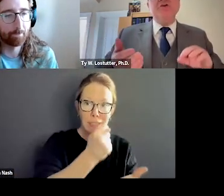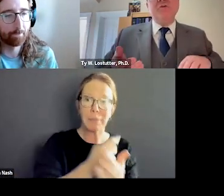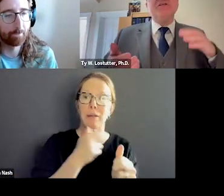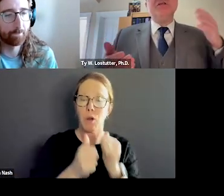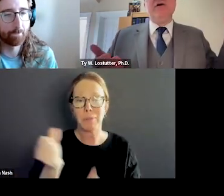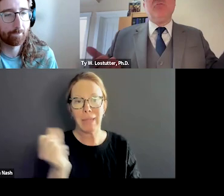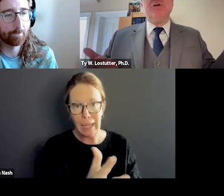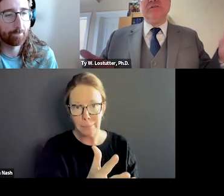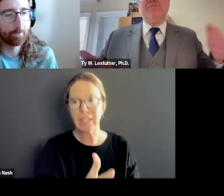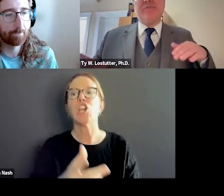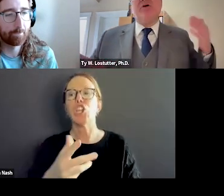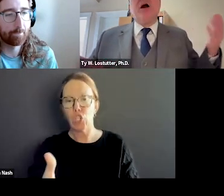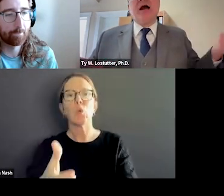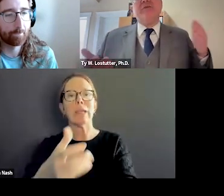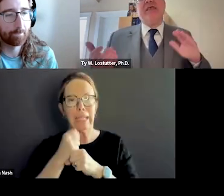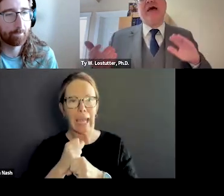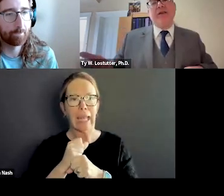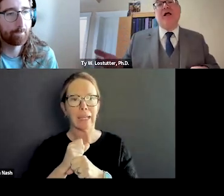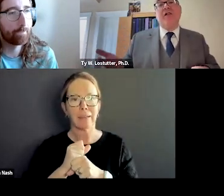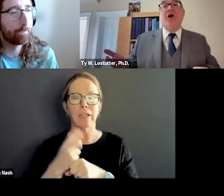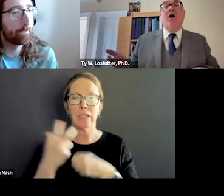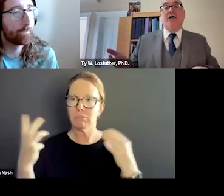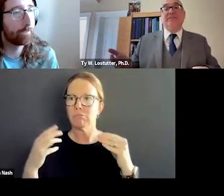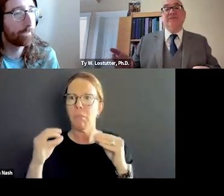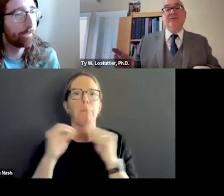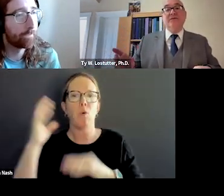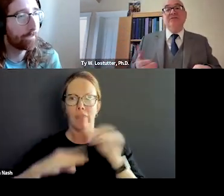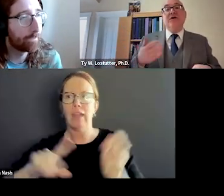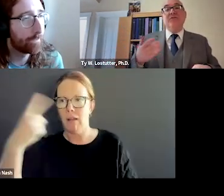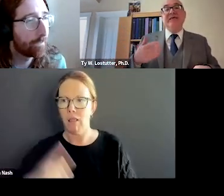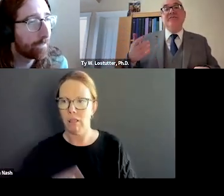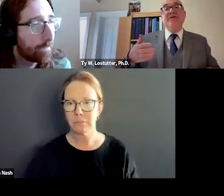you do actually get returns back that are higher than that $1 cost. So I would say that